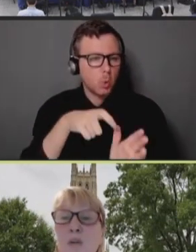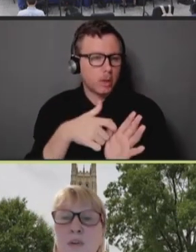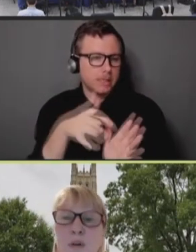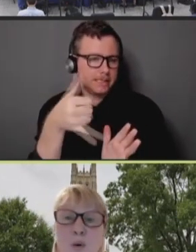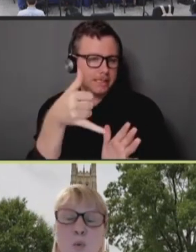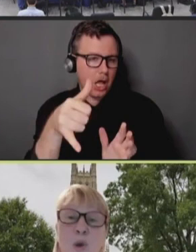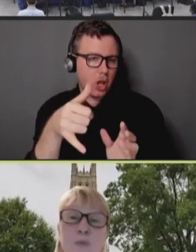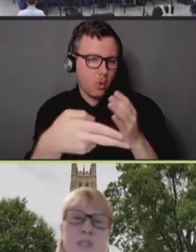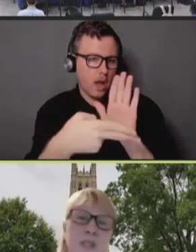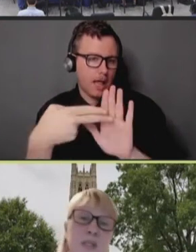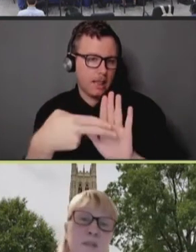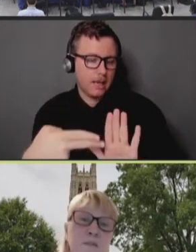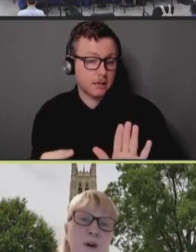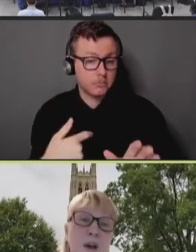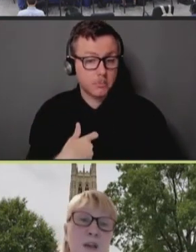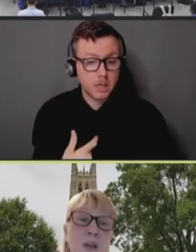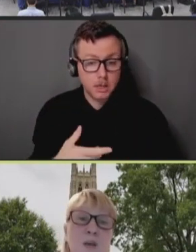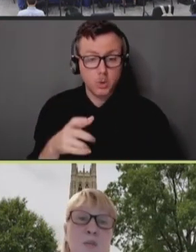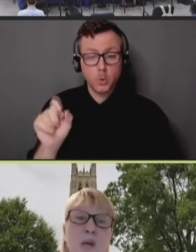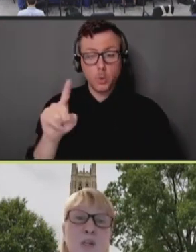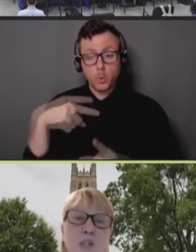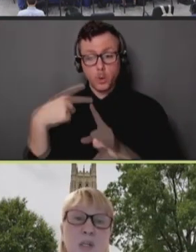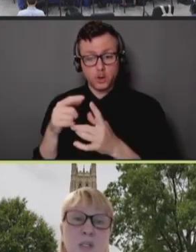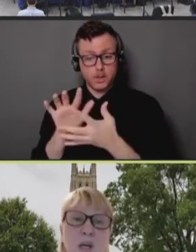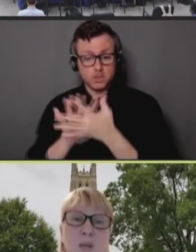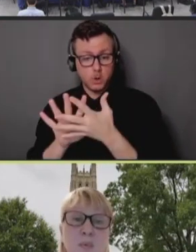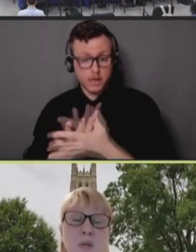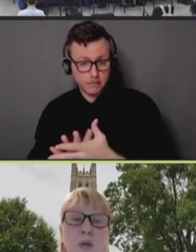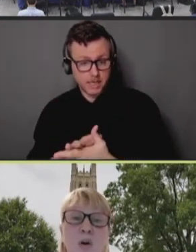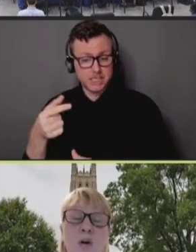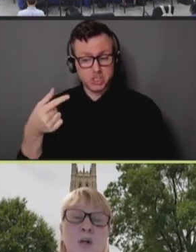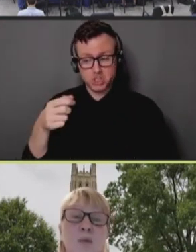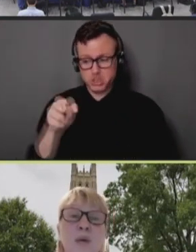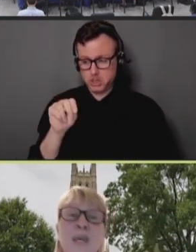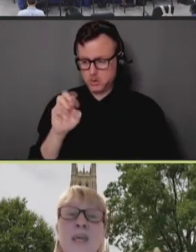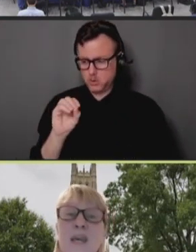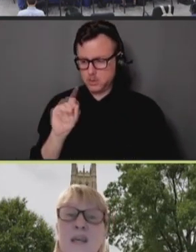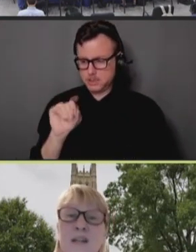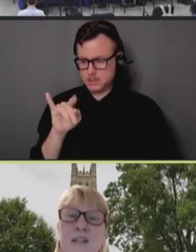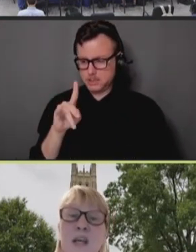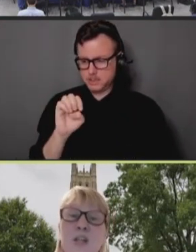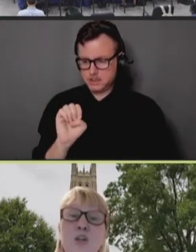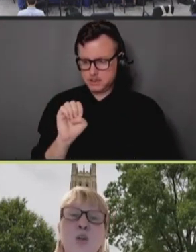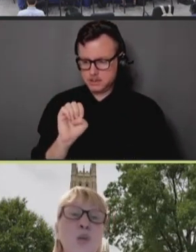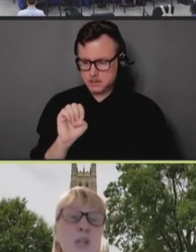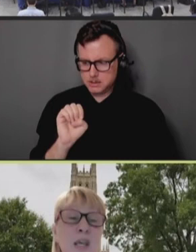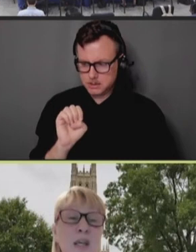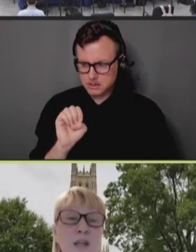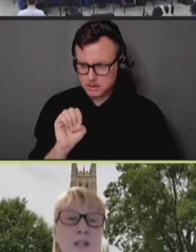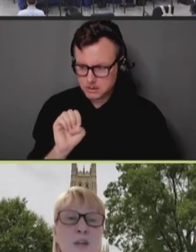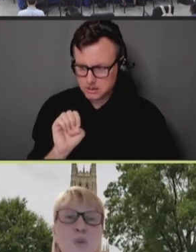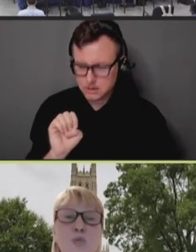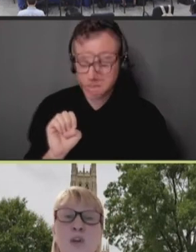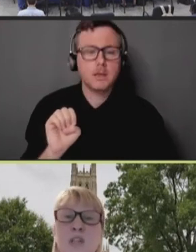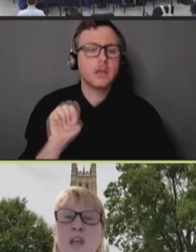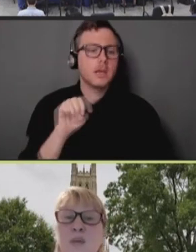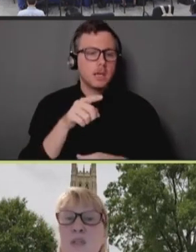However, when we stratify, by genotype, by carriers, and non-carriers of Alzheimer's